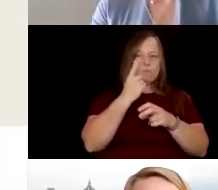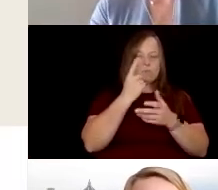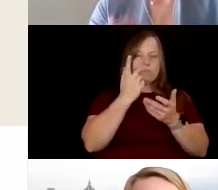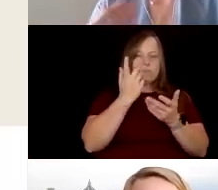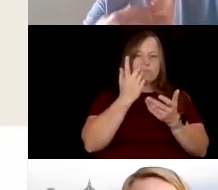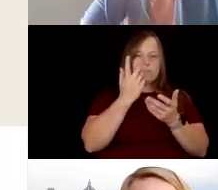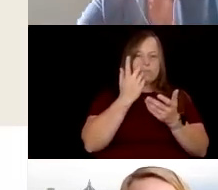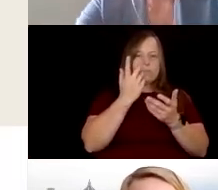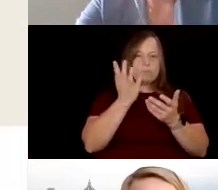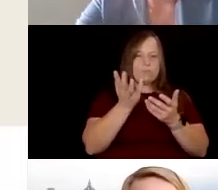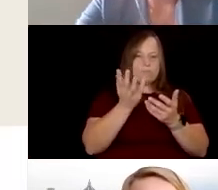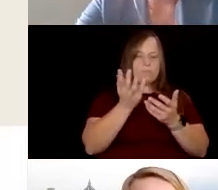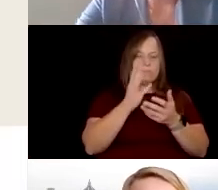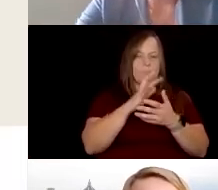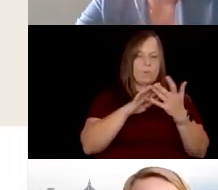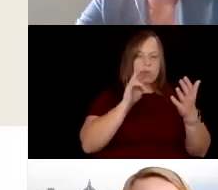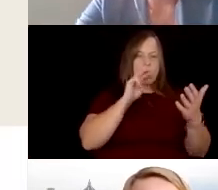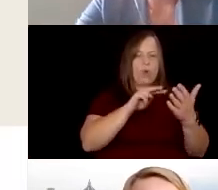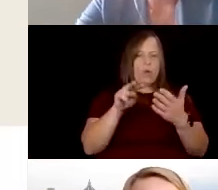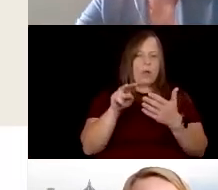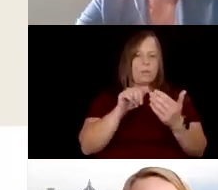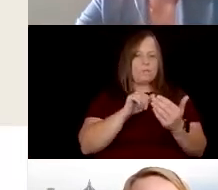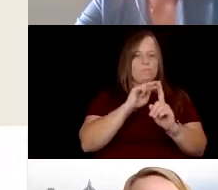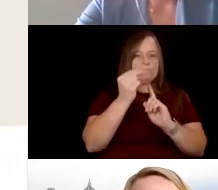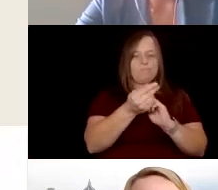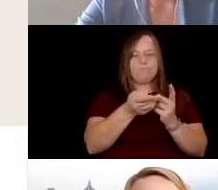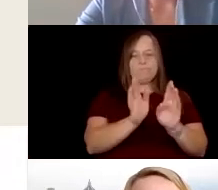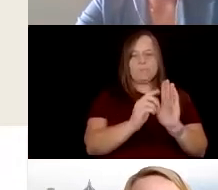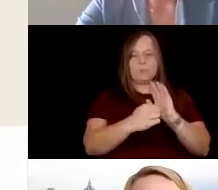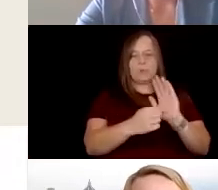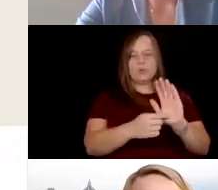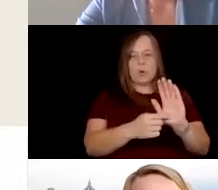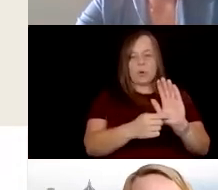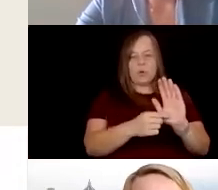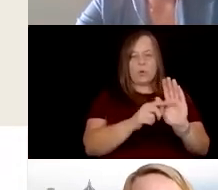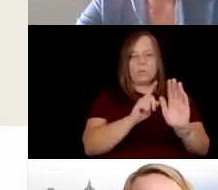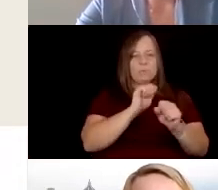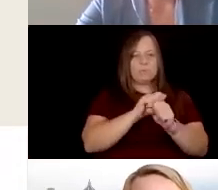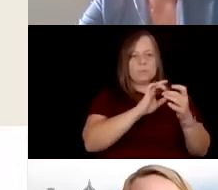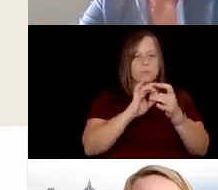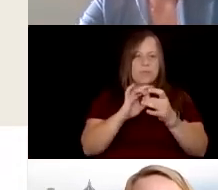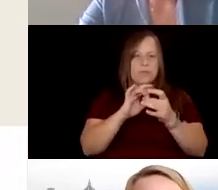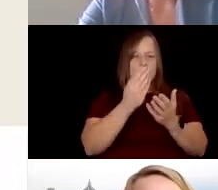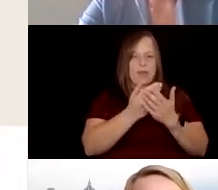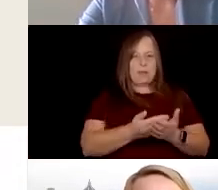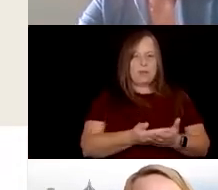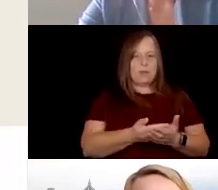that the boards do need to be looking at this in a way that shows it was a mitigating factor, rather than something you did willfully.